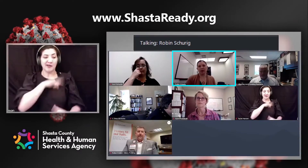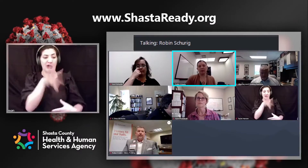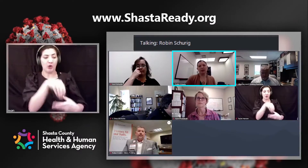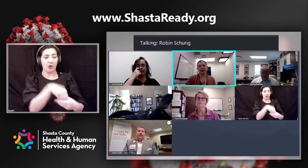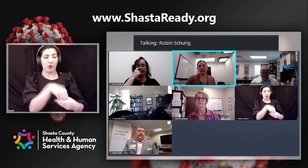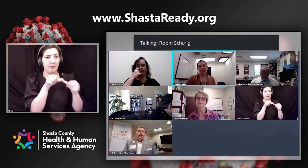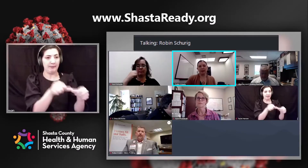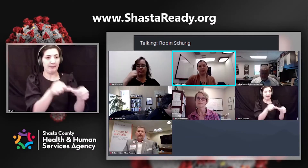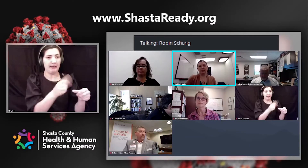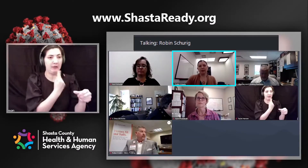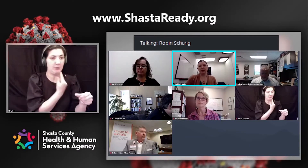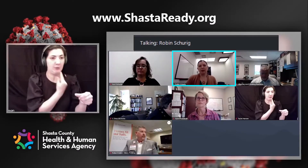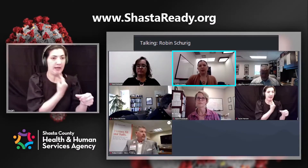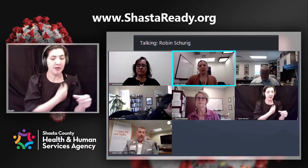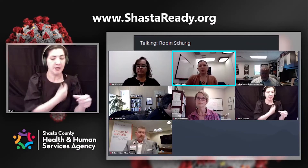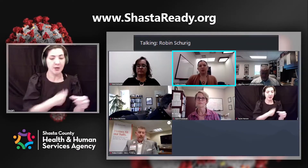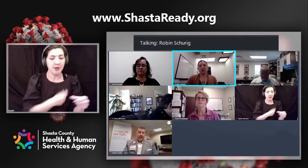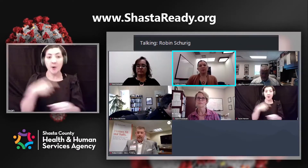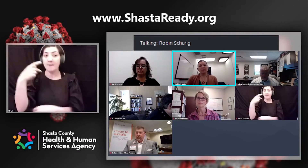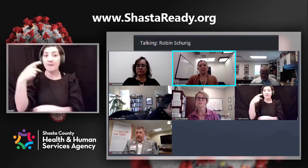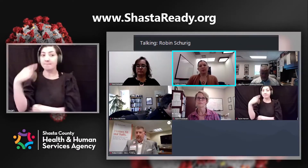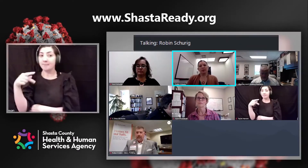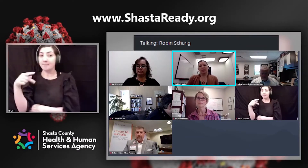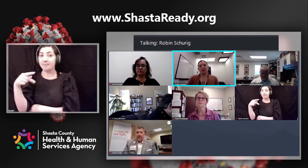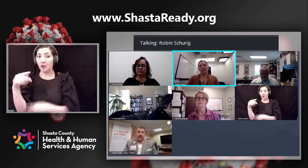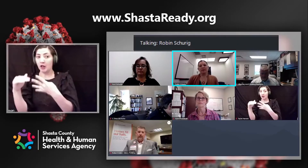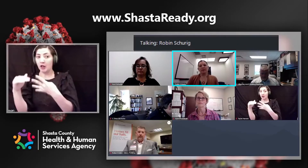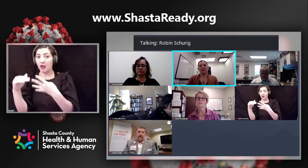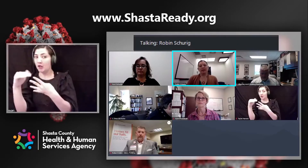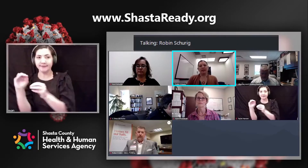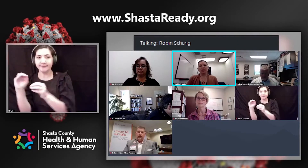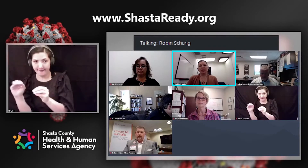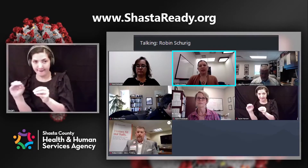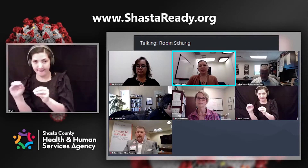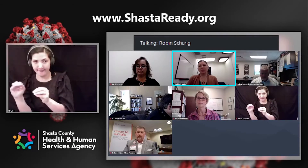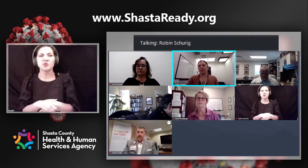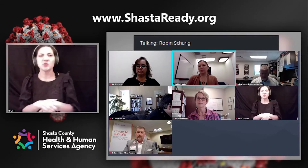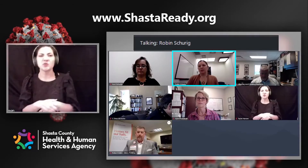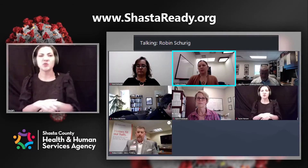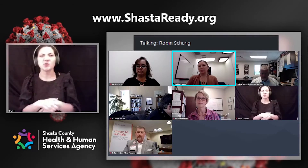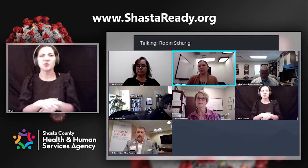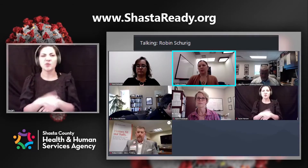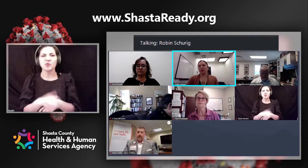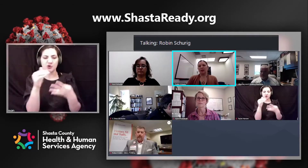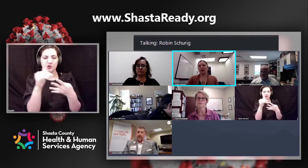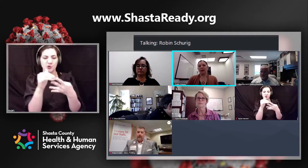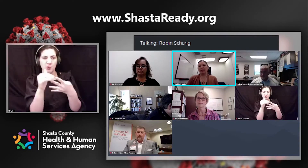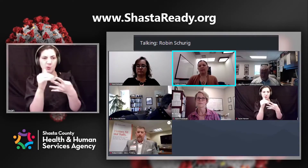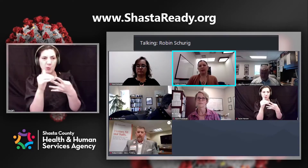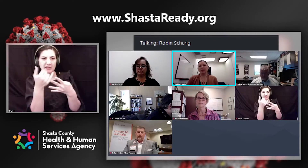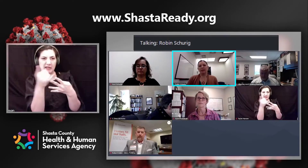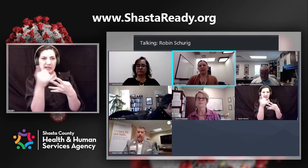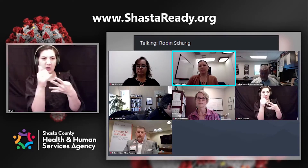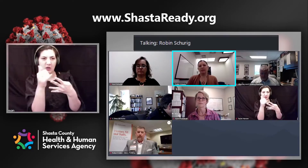three in the yellow. Dr. Ramstrom is going to share an update on vaccination. And I believe she's also going to speak about the variants that have been